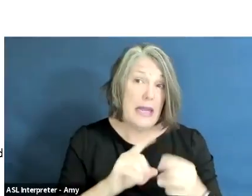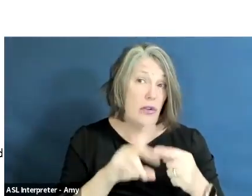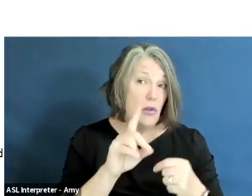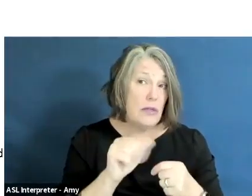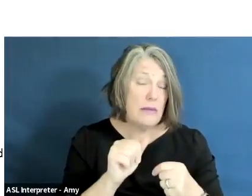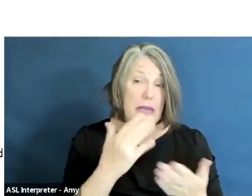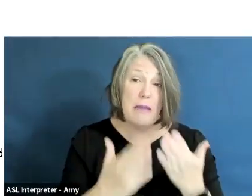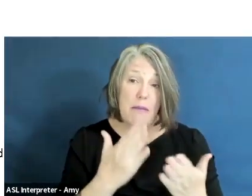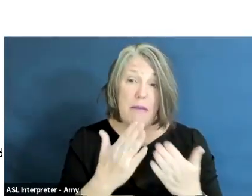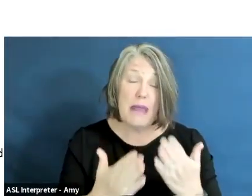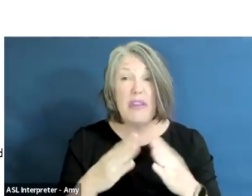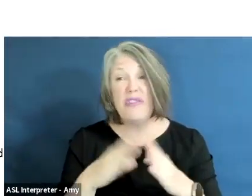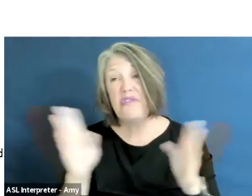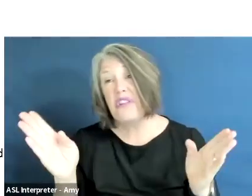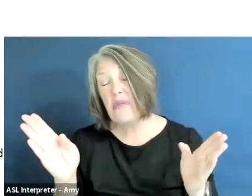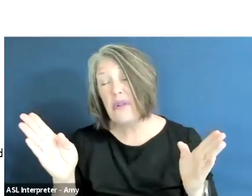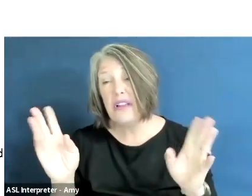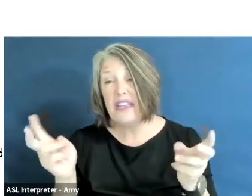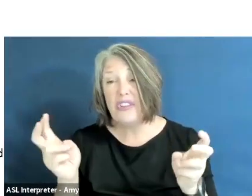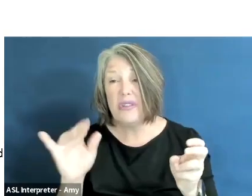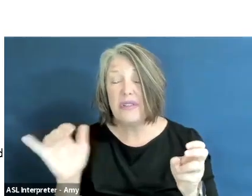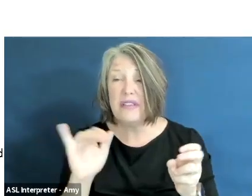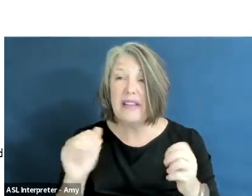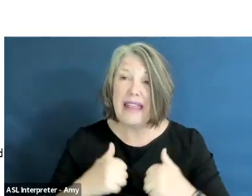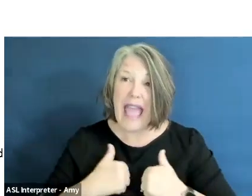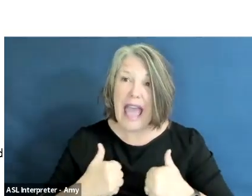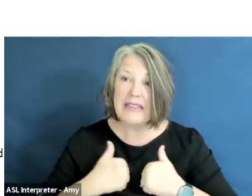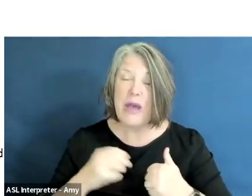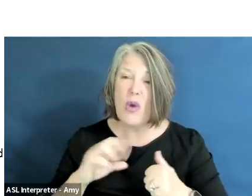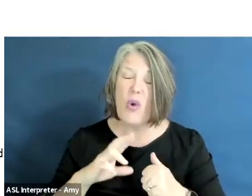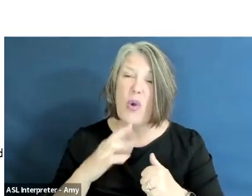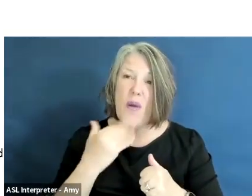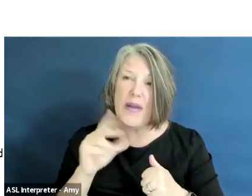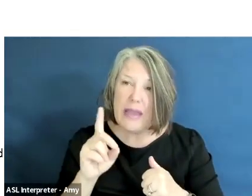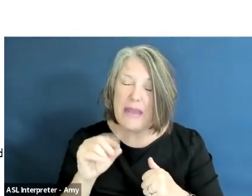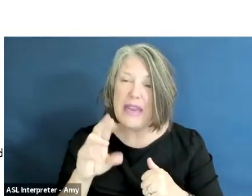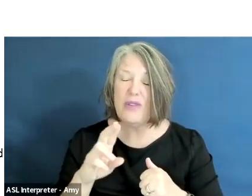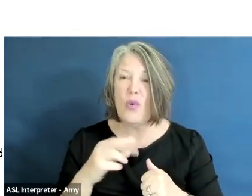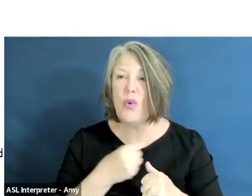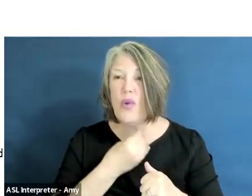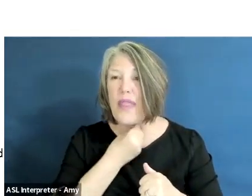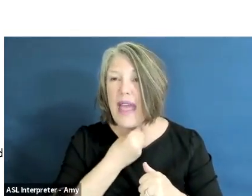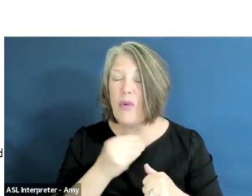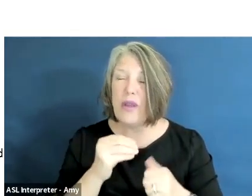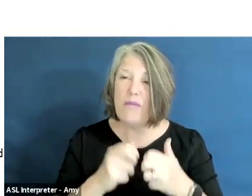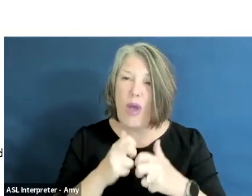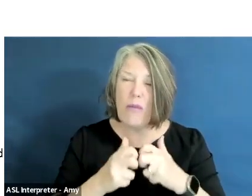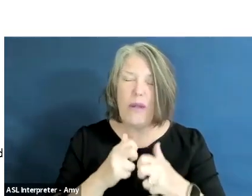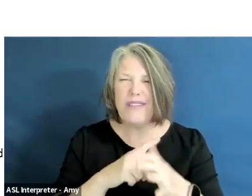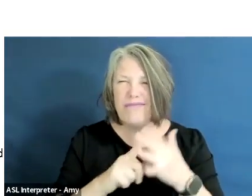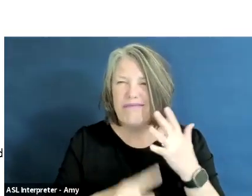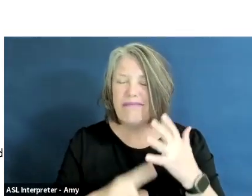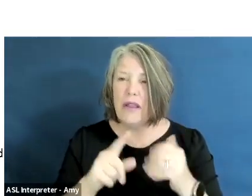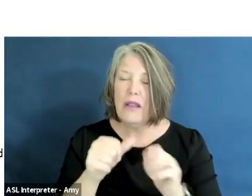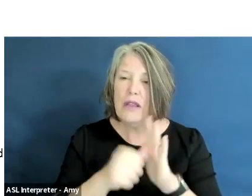They could also be general issues like asthma or diabetes or thyroid problems. Surgical history is always important